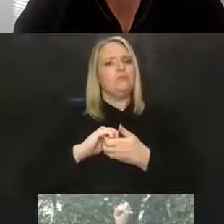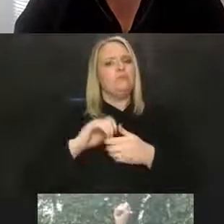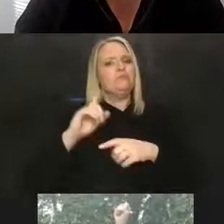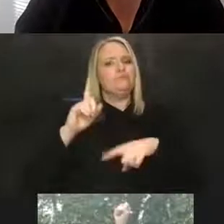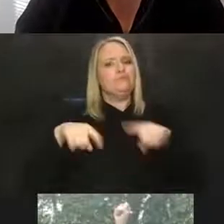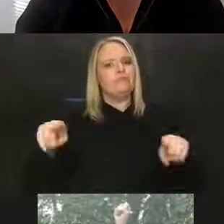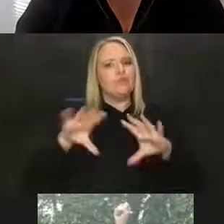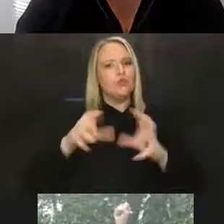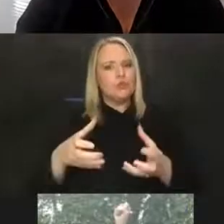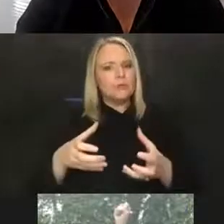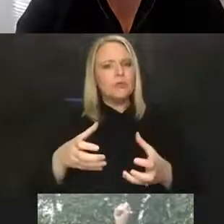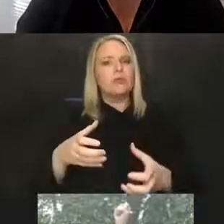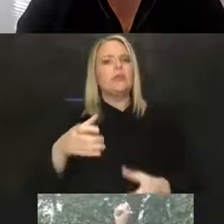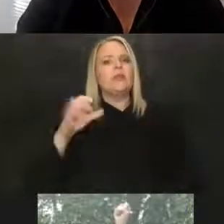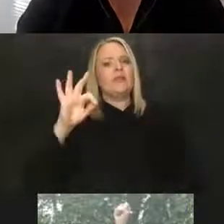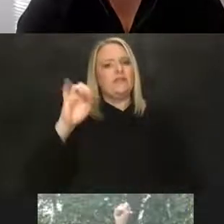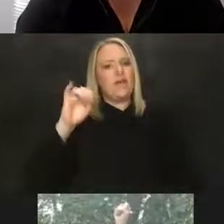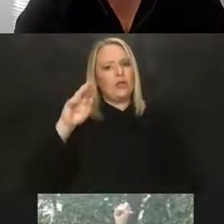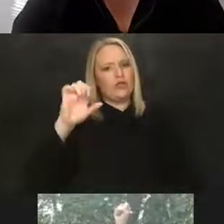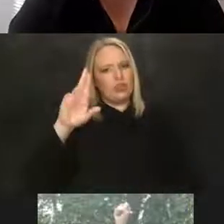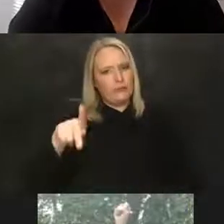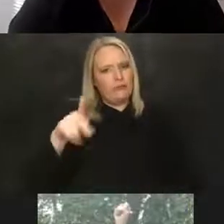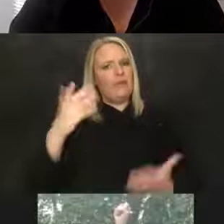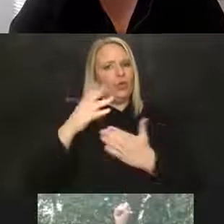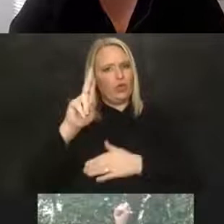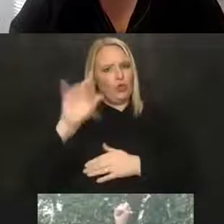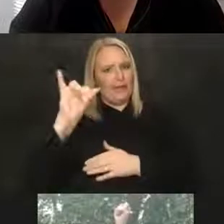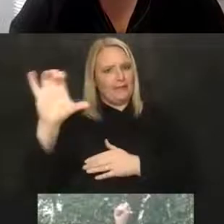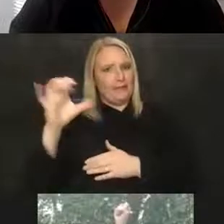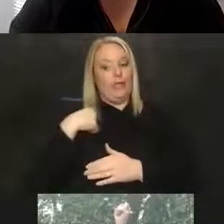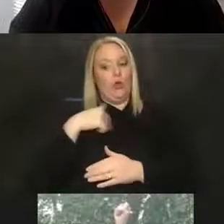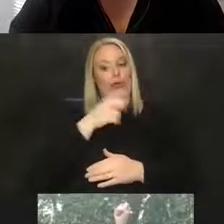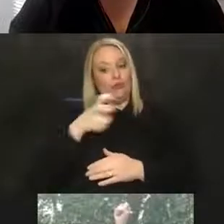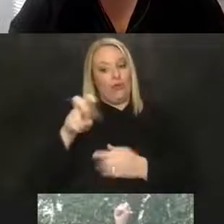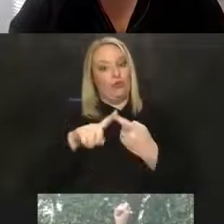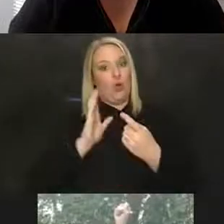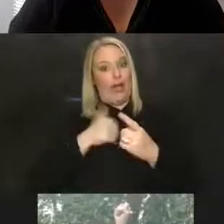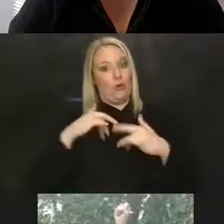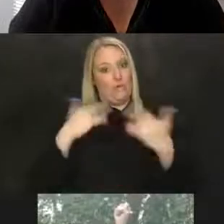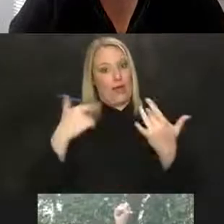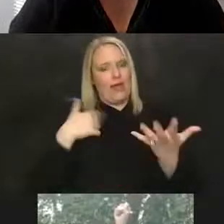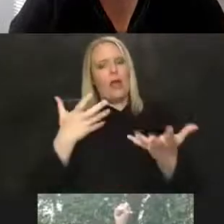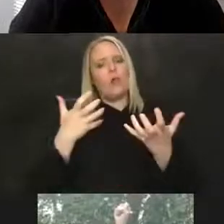Fellowship here at UIC, and as we transition to our event, I want to take a moment to acknowledge